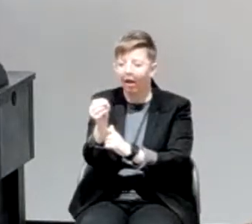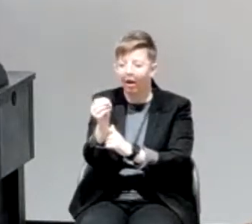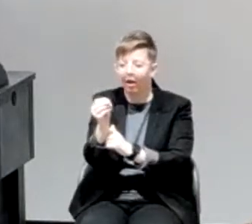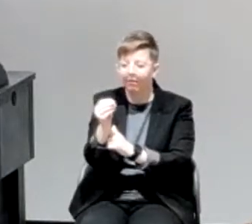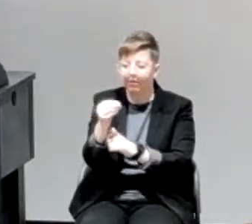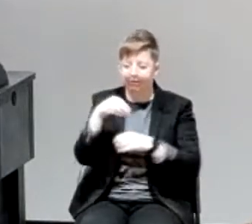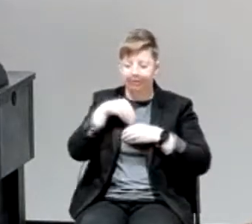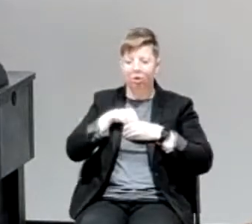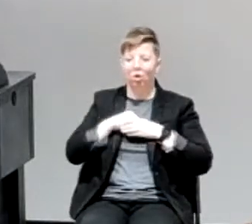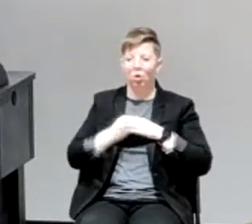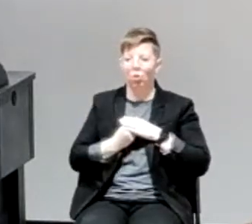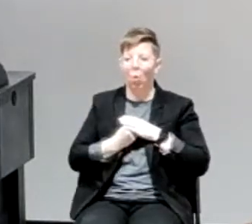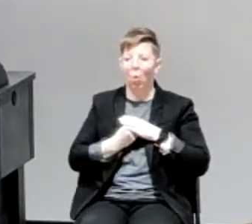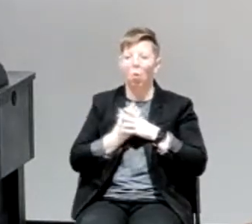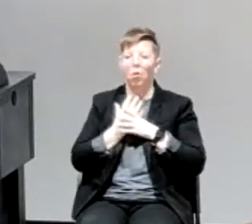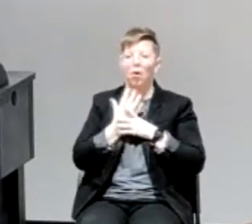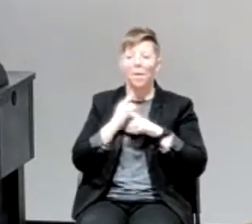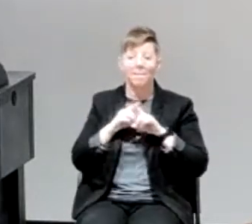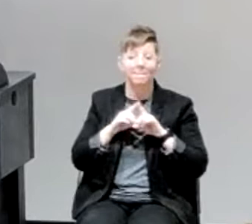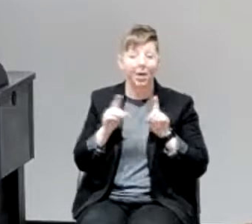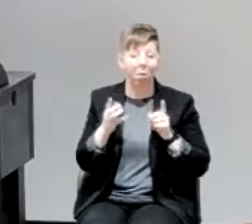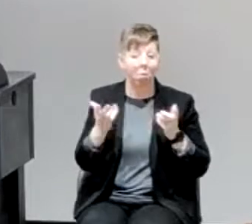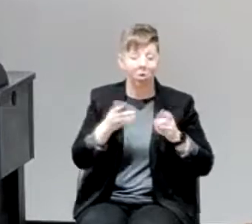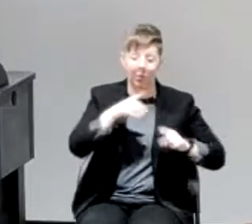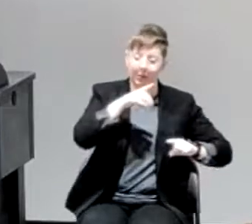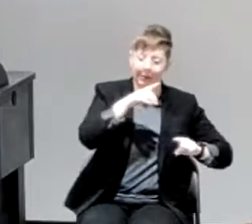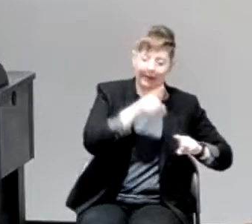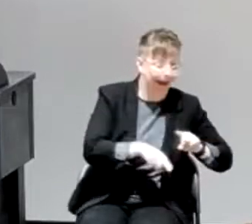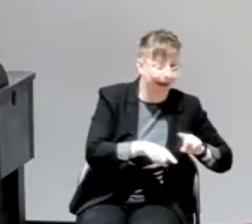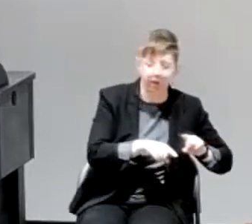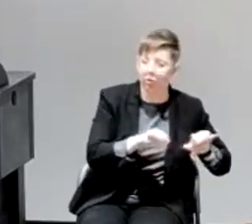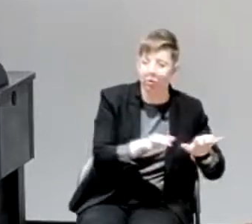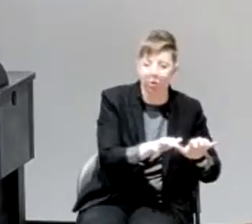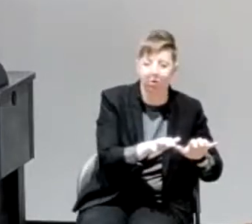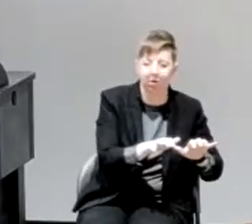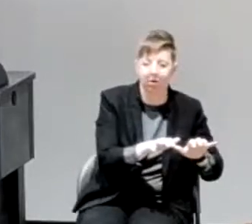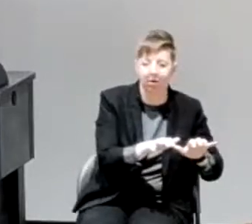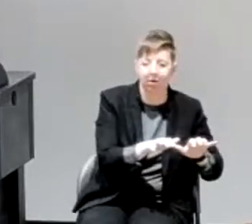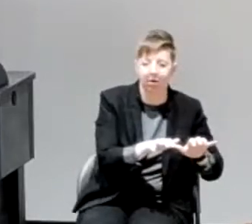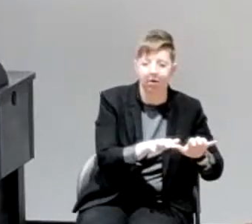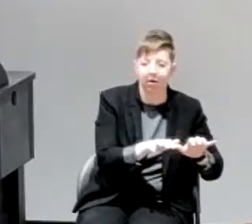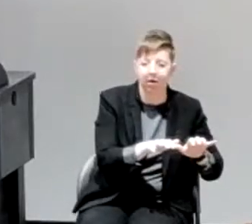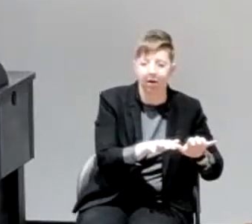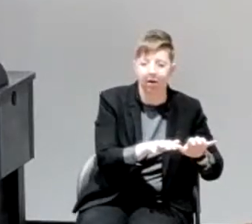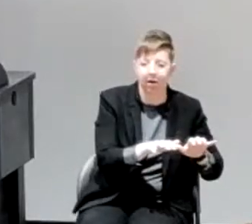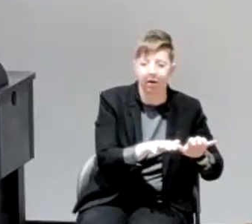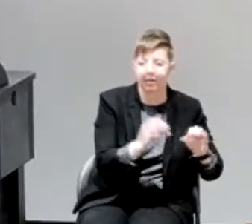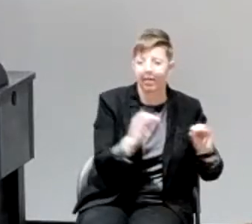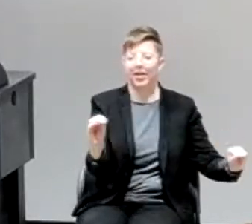You can be uncomfortable here. You can keep evolving and growing here because that's what we all do.